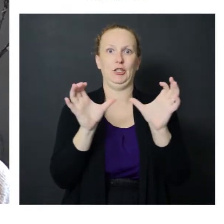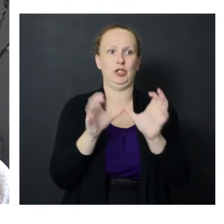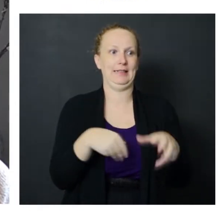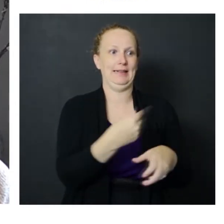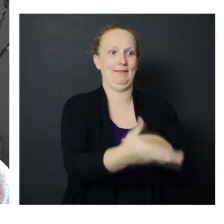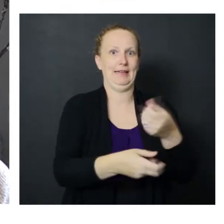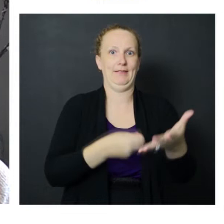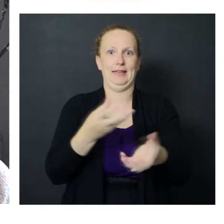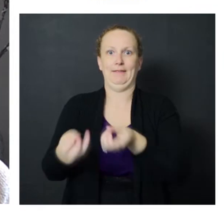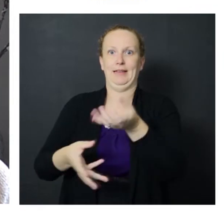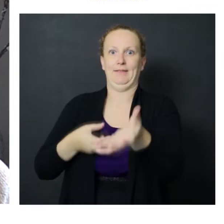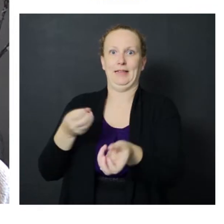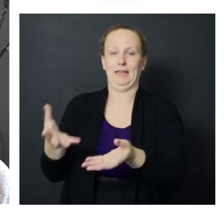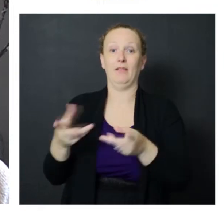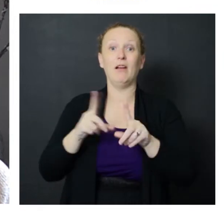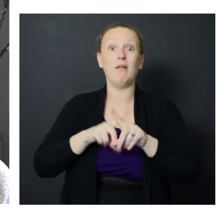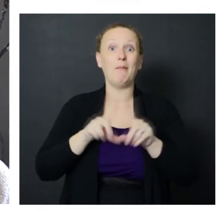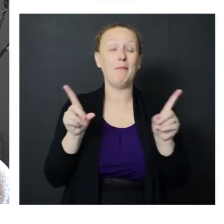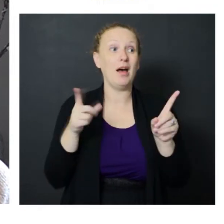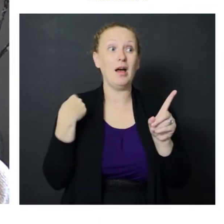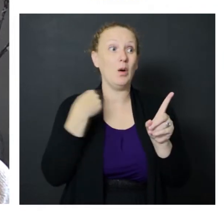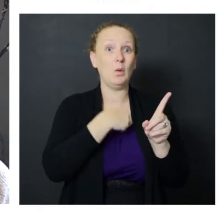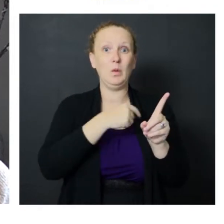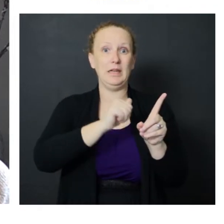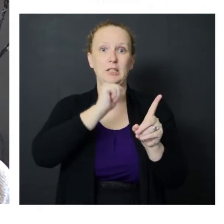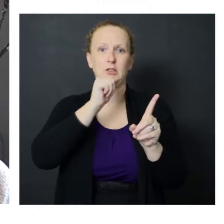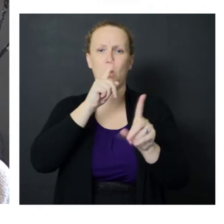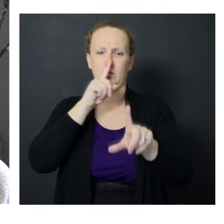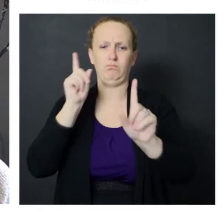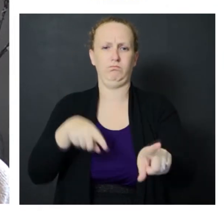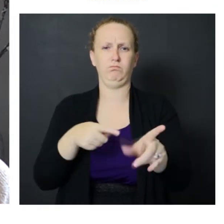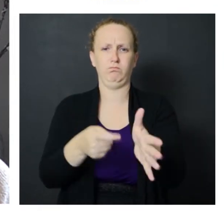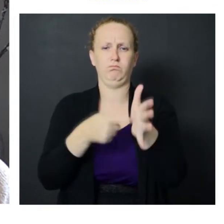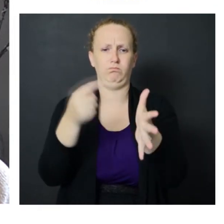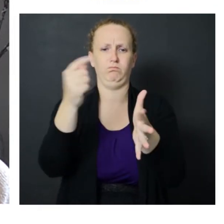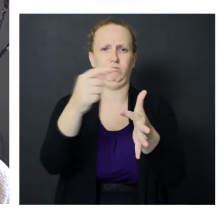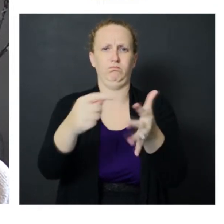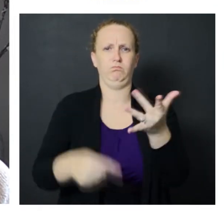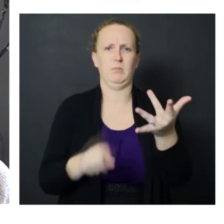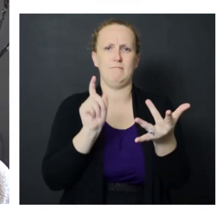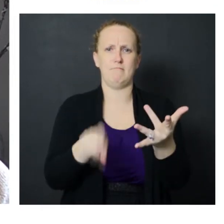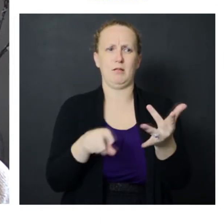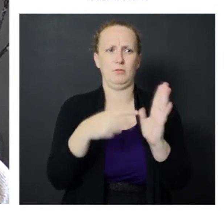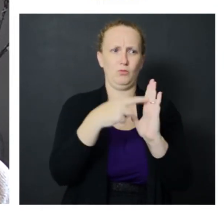dictate the roles, right. We reflect what's happening. So, we wanted to make sure that we